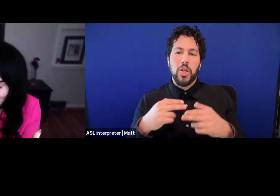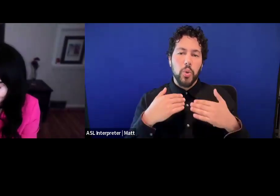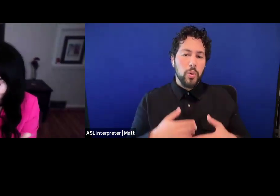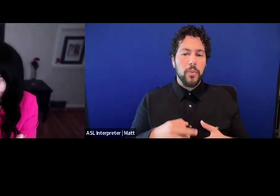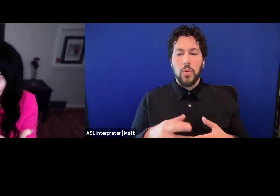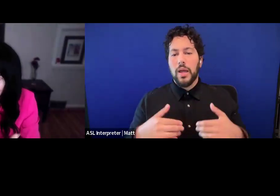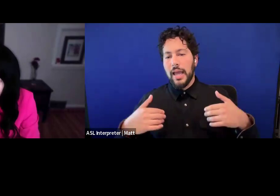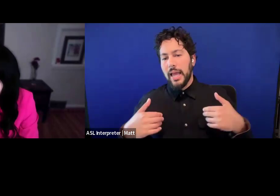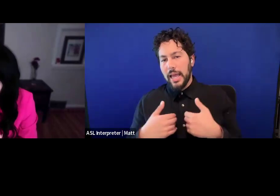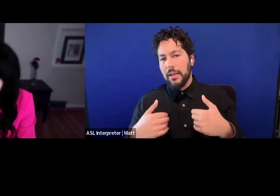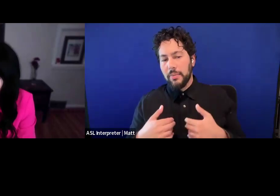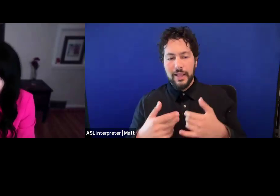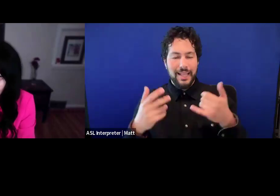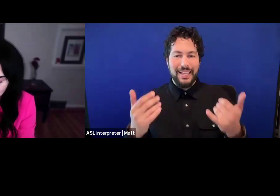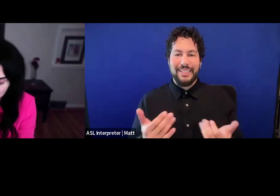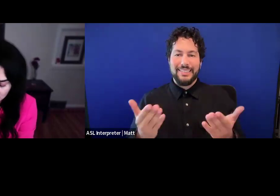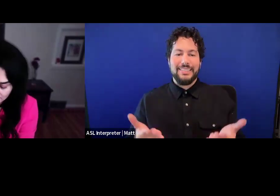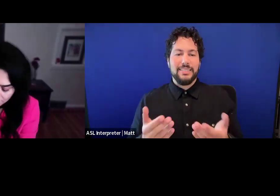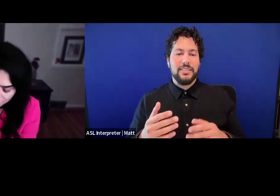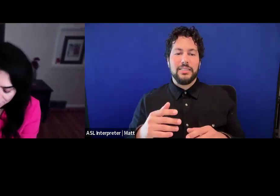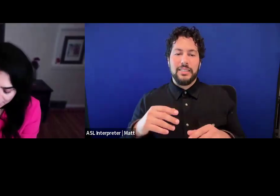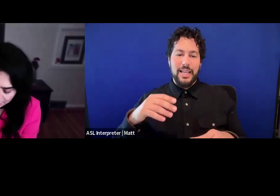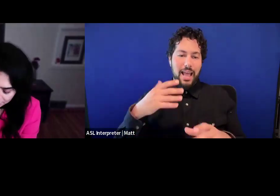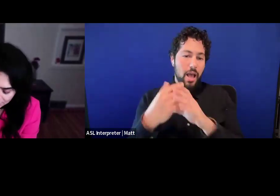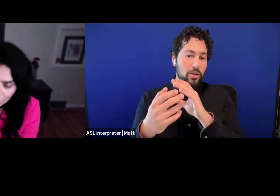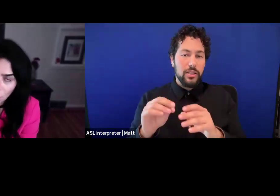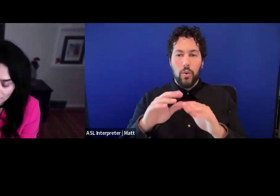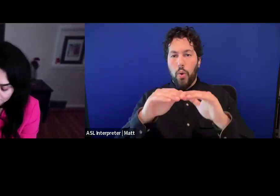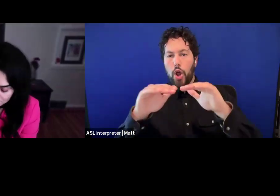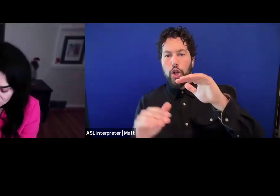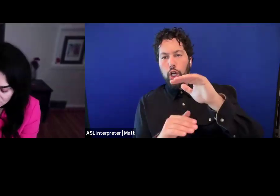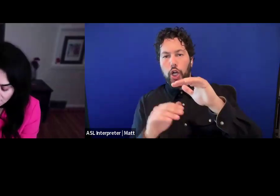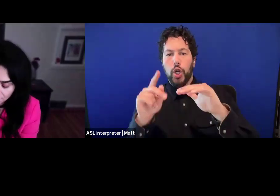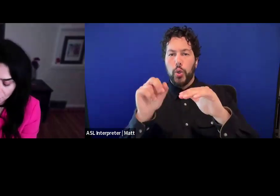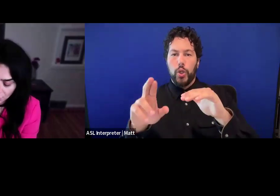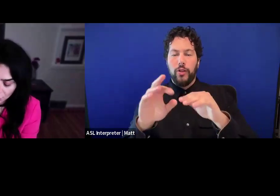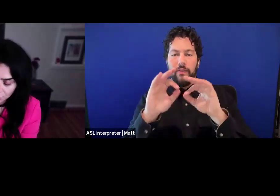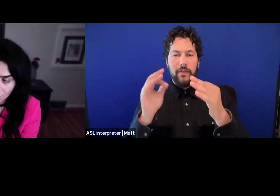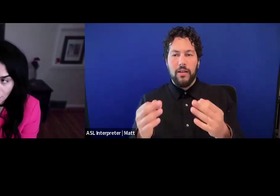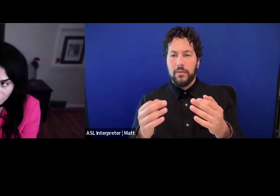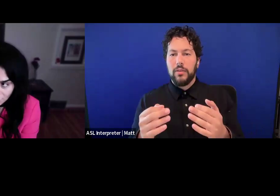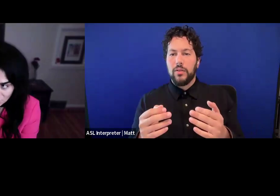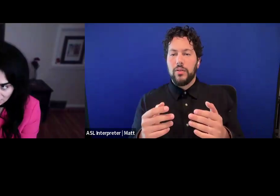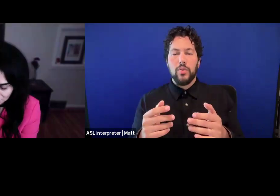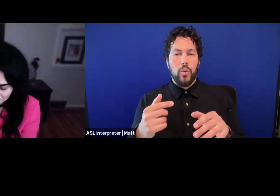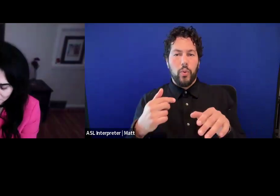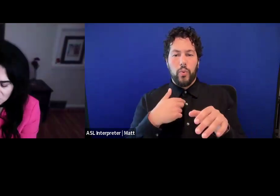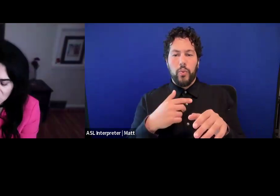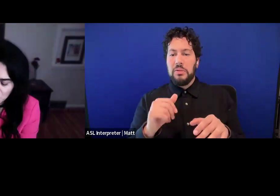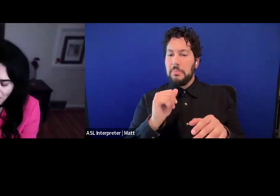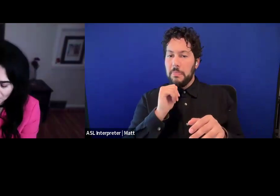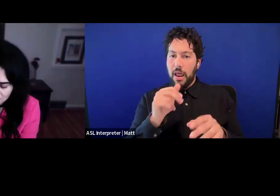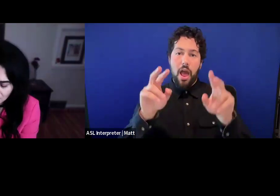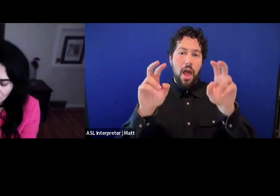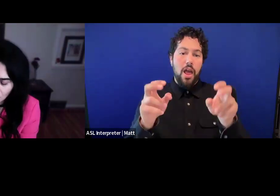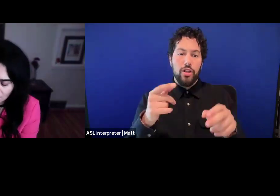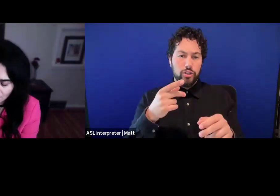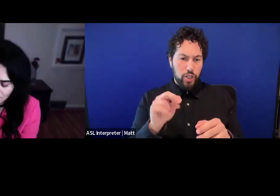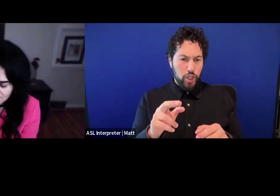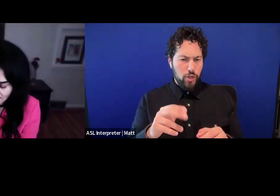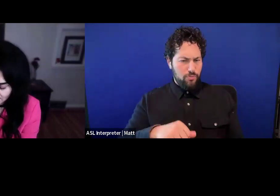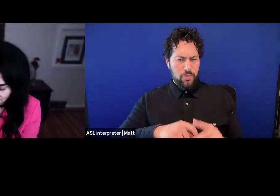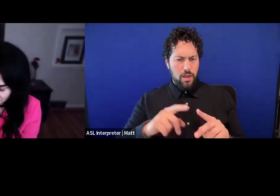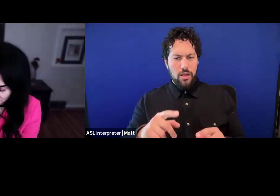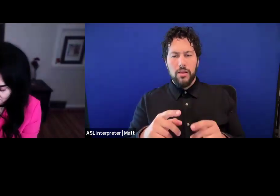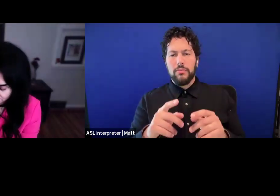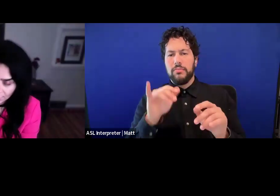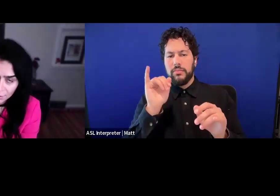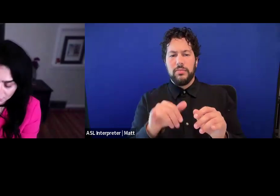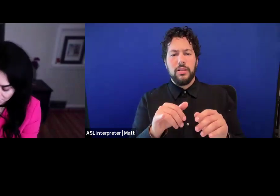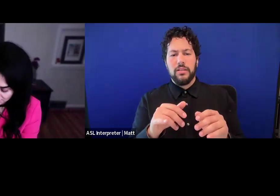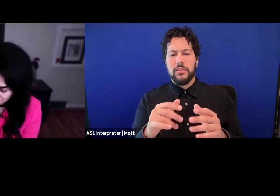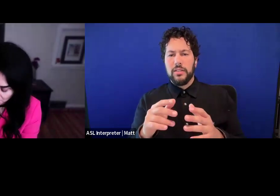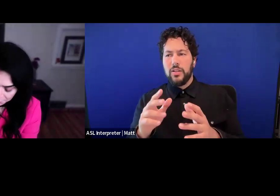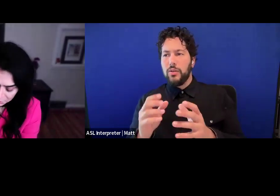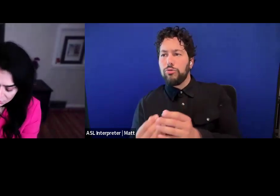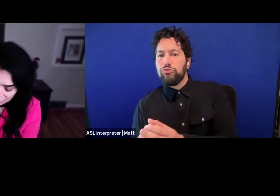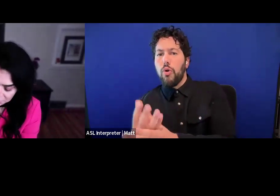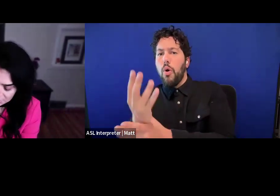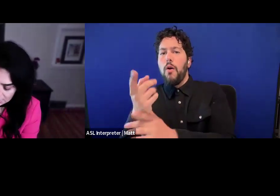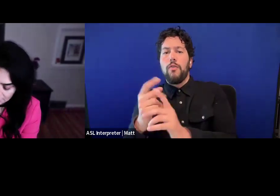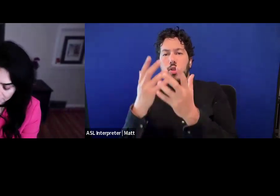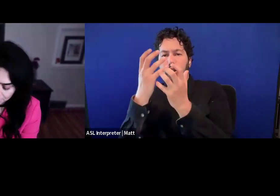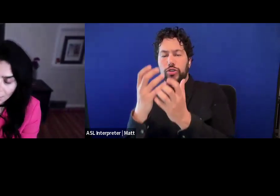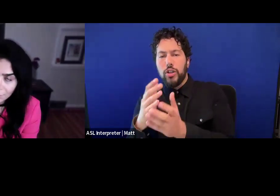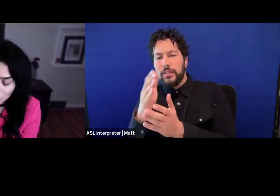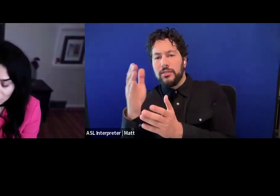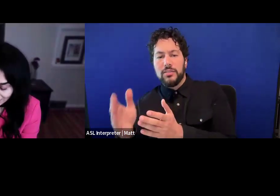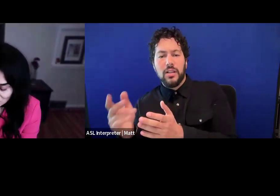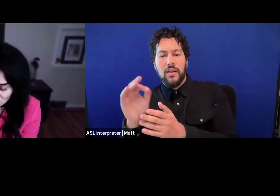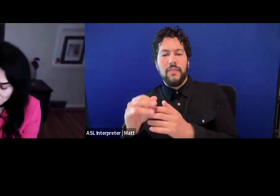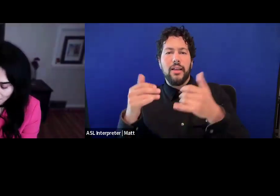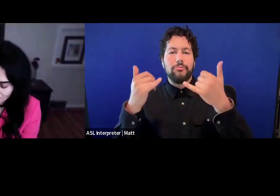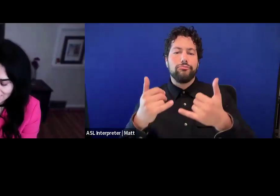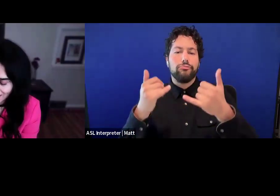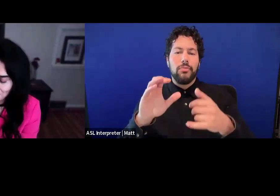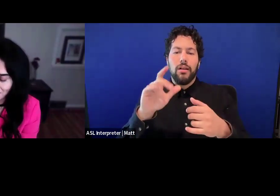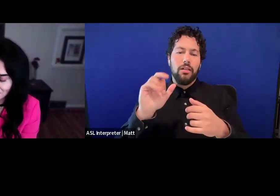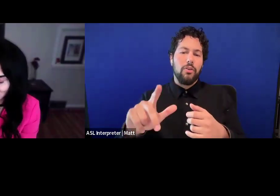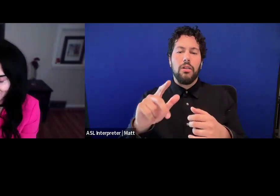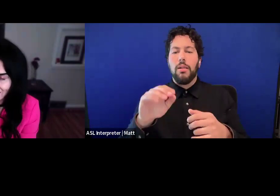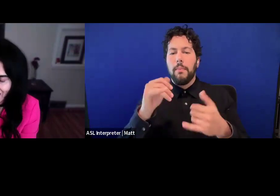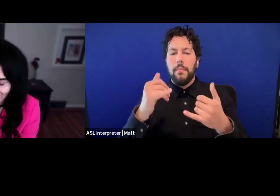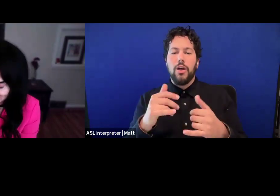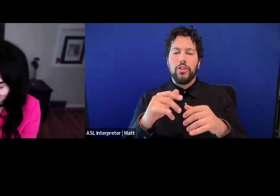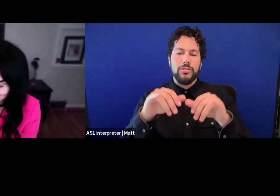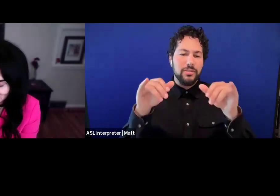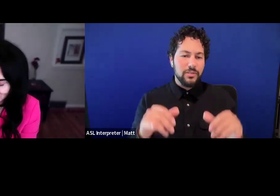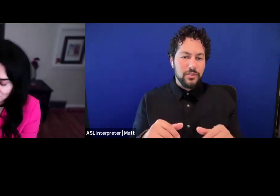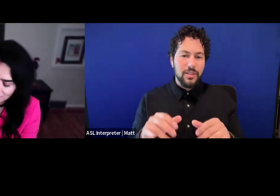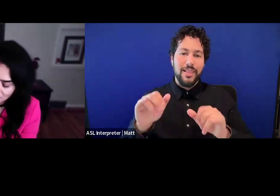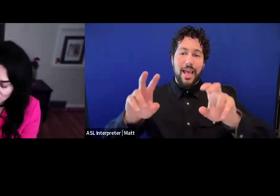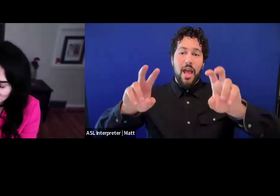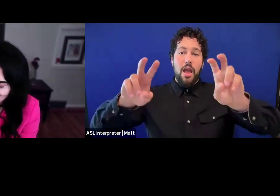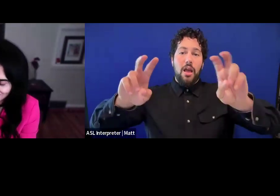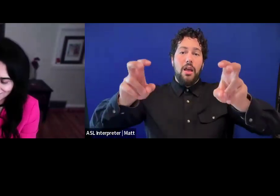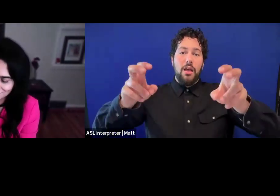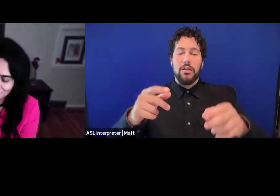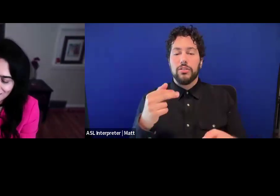and beneath the nuclear family, where versions of quote unquote, not gender sprout within the dark side of the colonial modern gender system. The quotation marks are meant to enact epistemic humility.